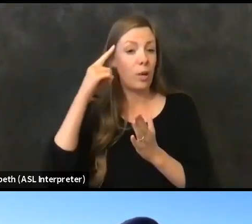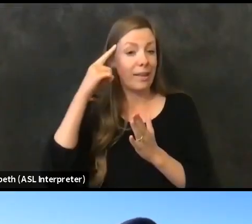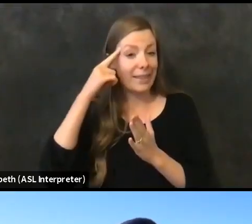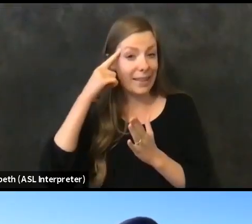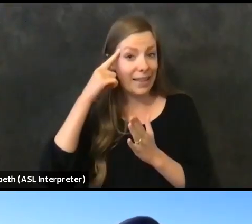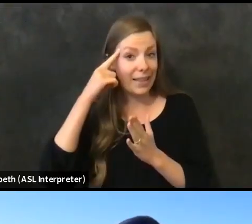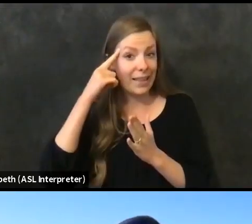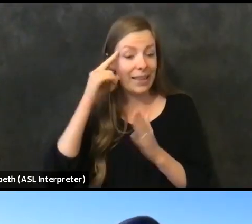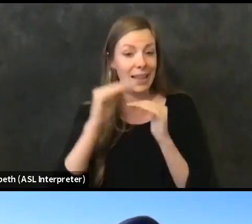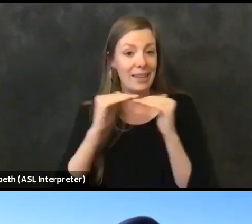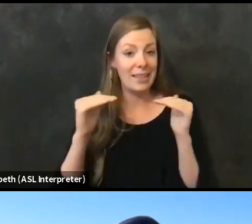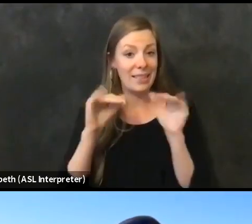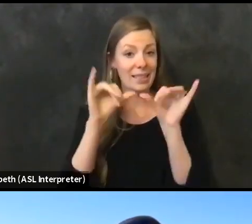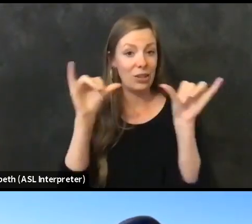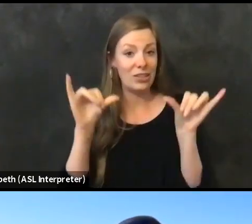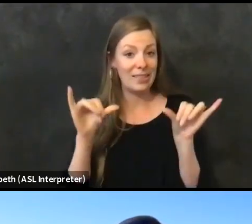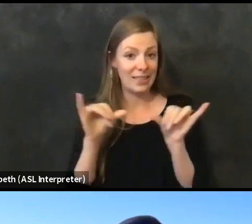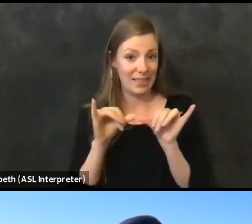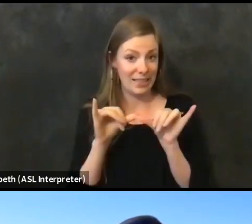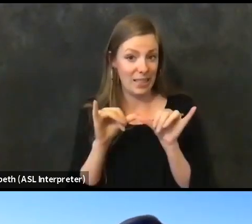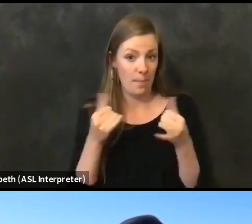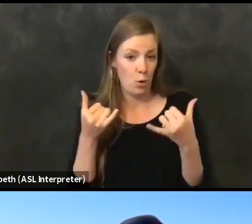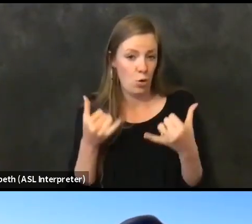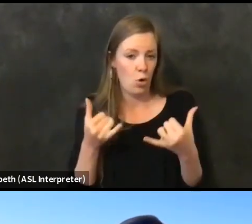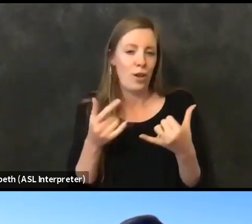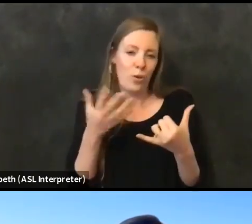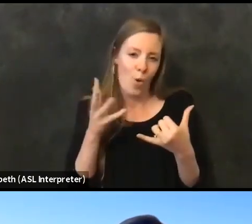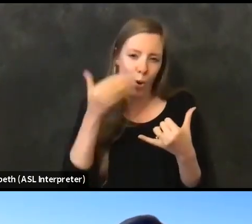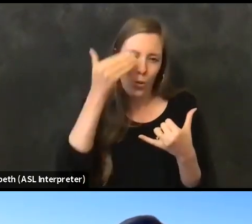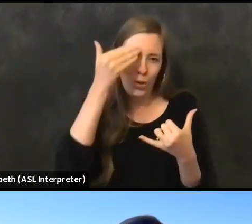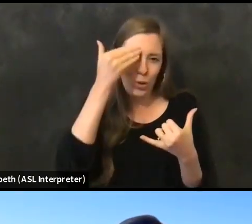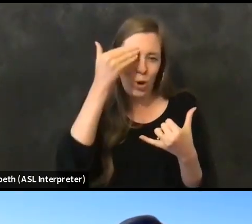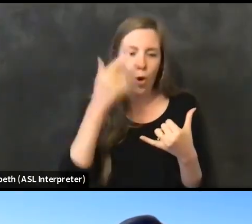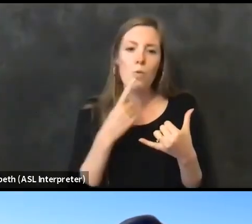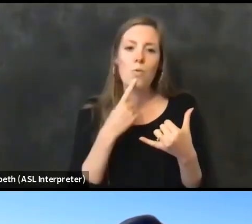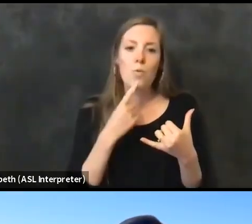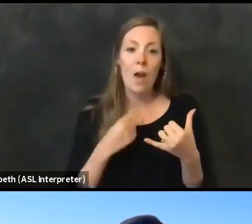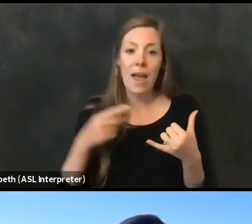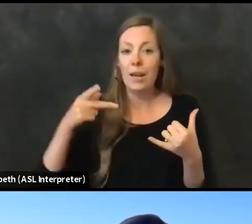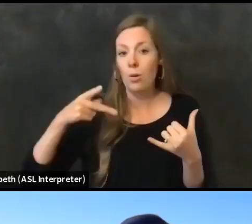tier system, which is currently, as you well know, red, purple,